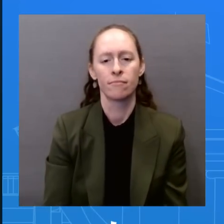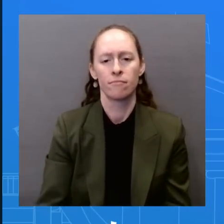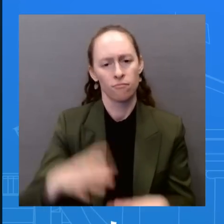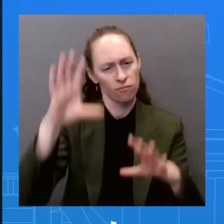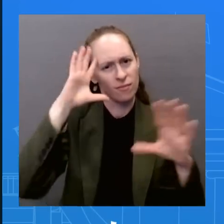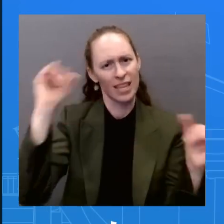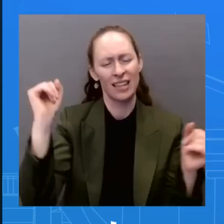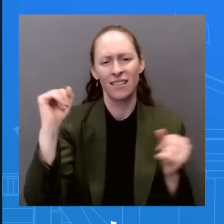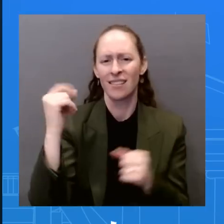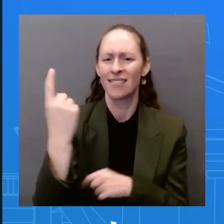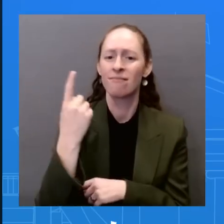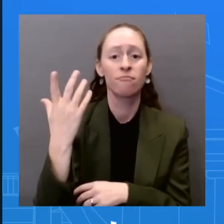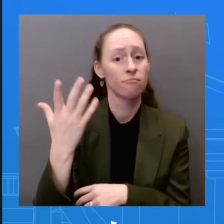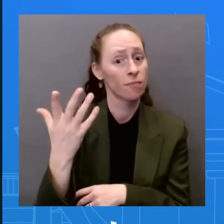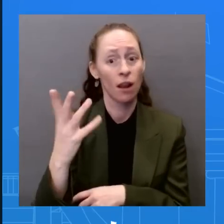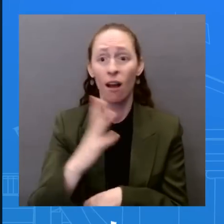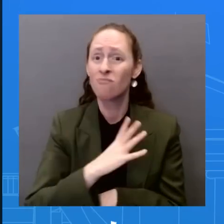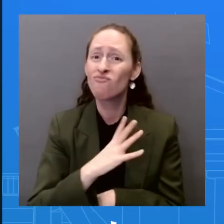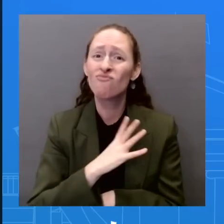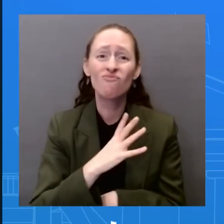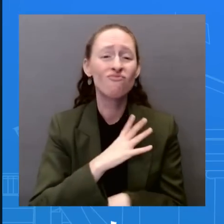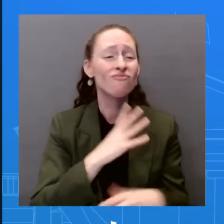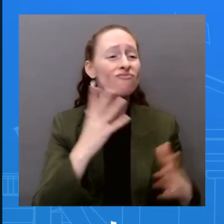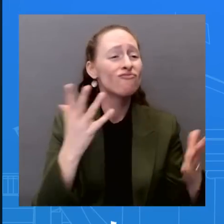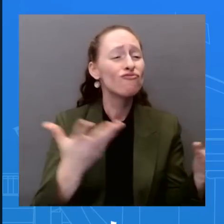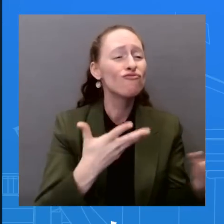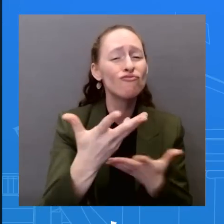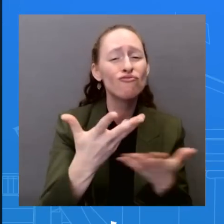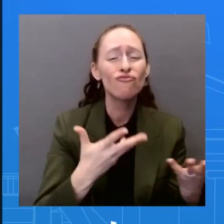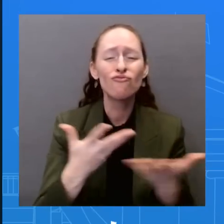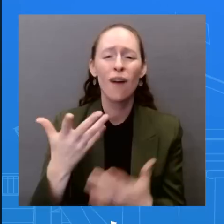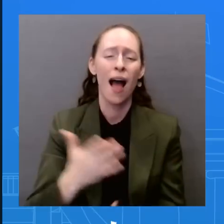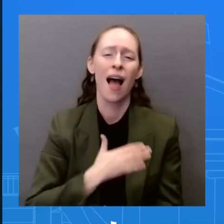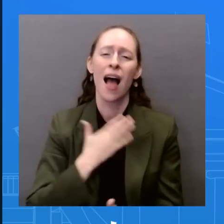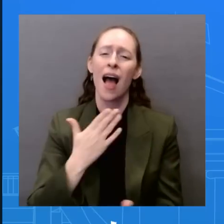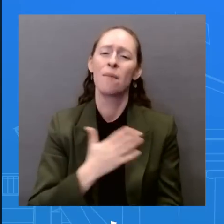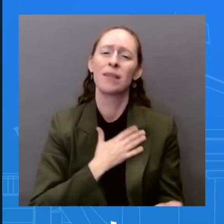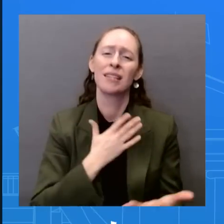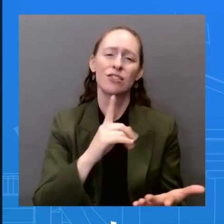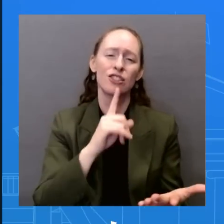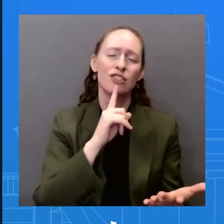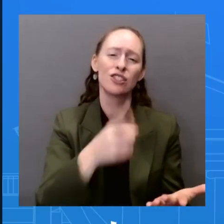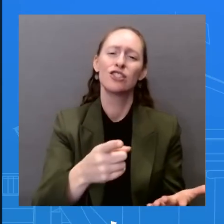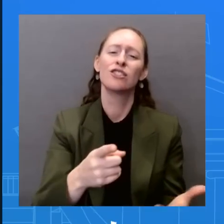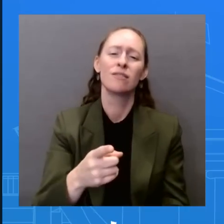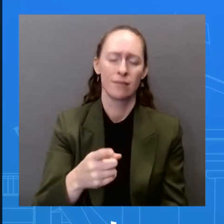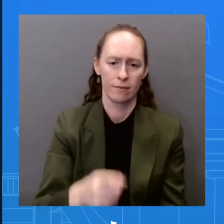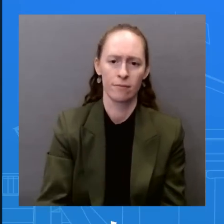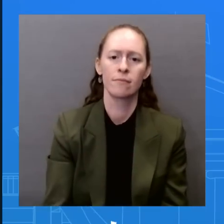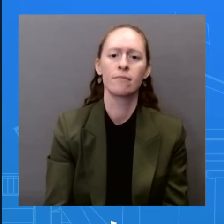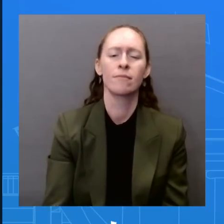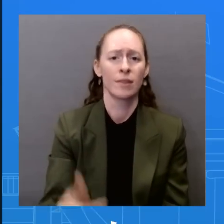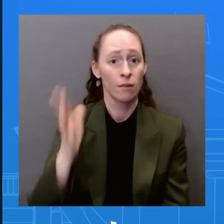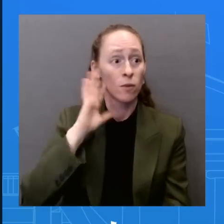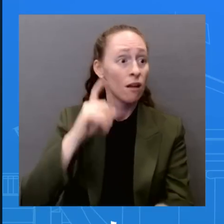As you know, he does it multiple times during the week. I don't have a sit-down interview to announce or provide